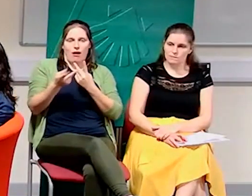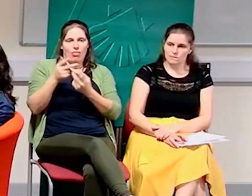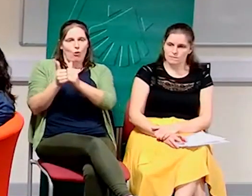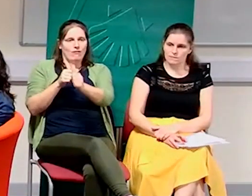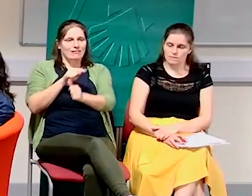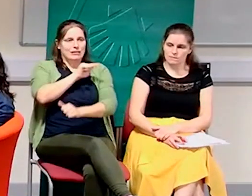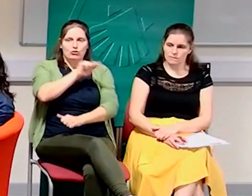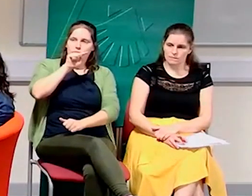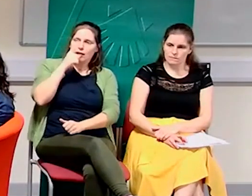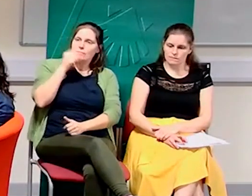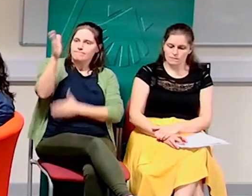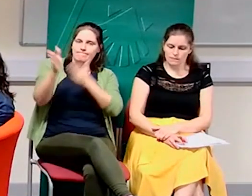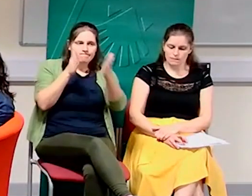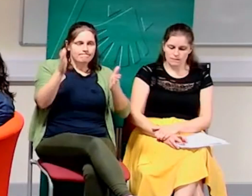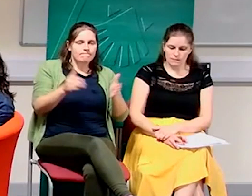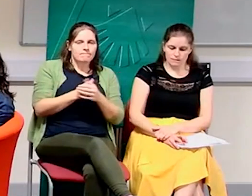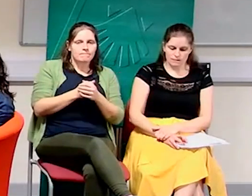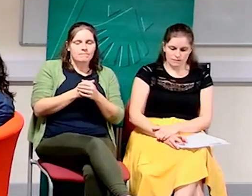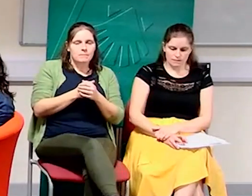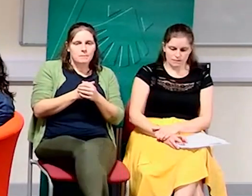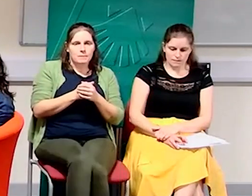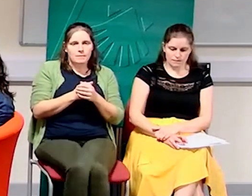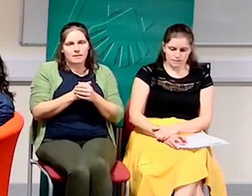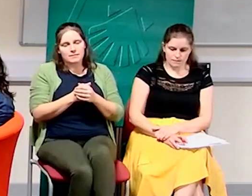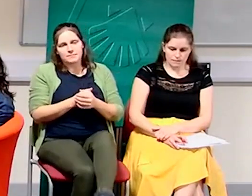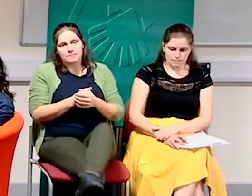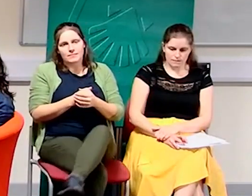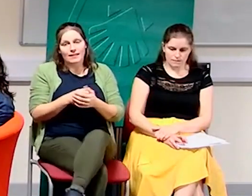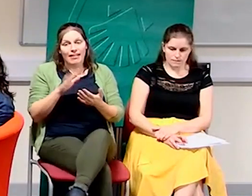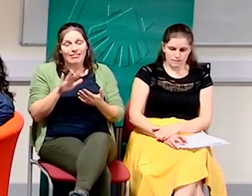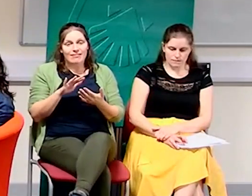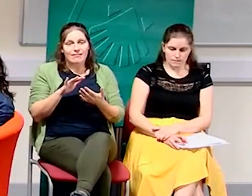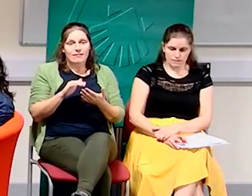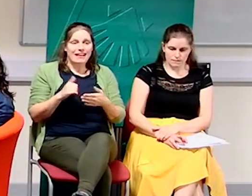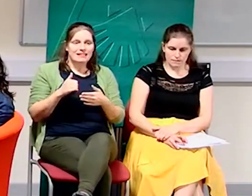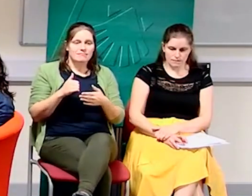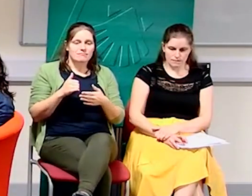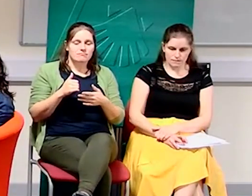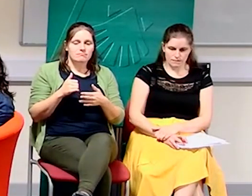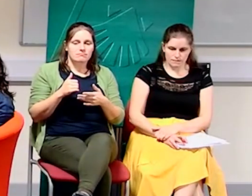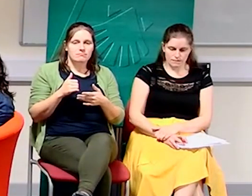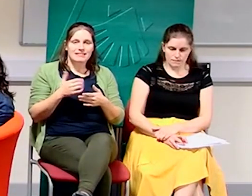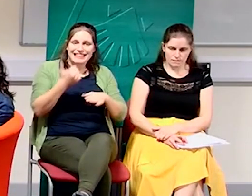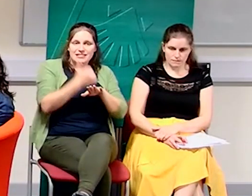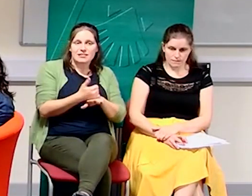so um yeah I guess that's what we do and then we set up children young people's um groups so that